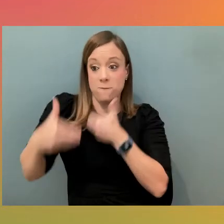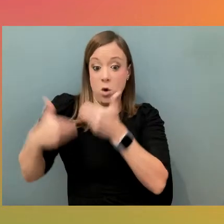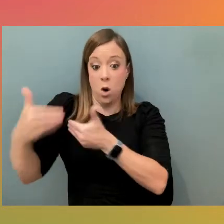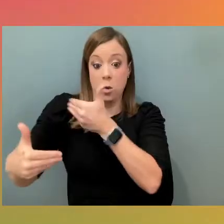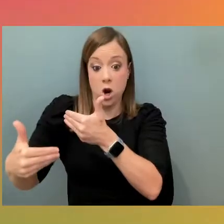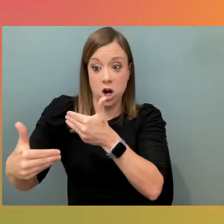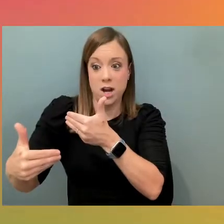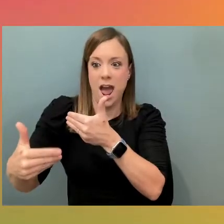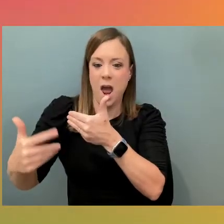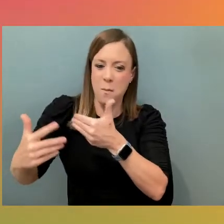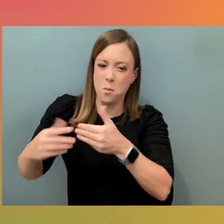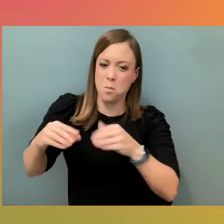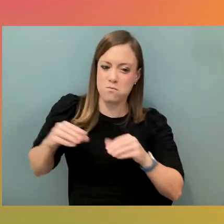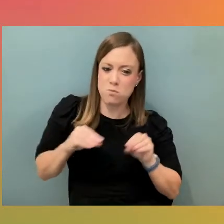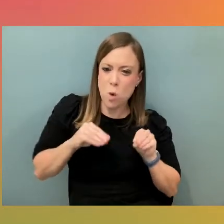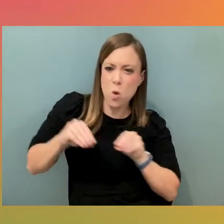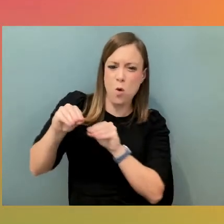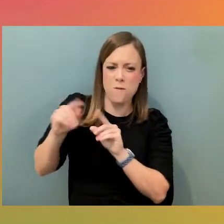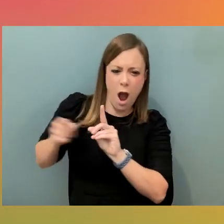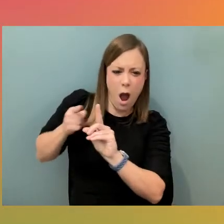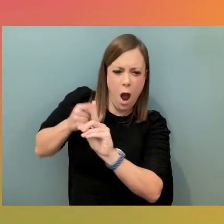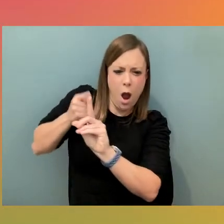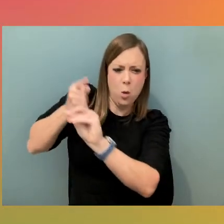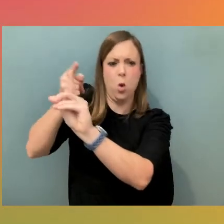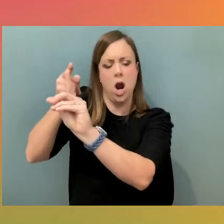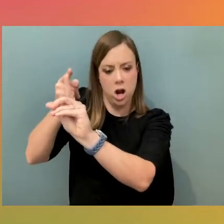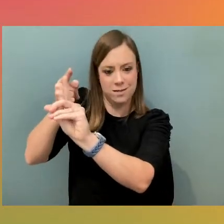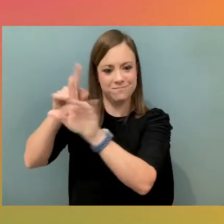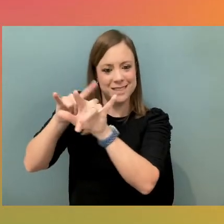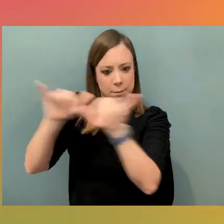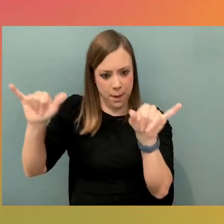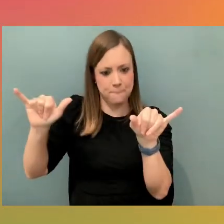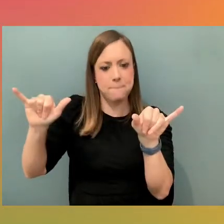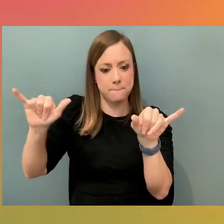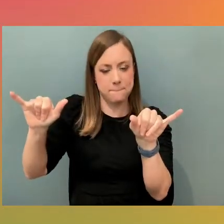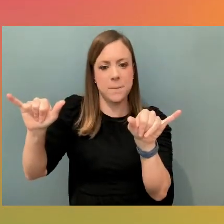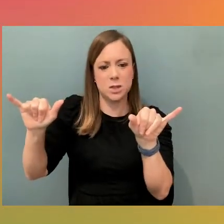OF YOGA ARE ALSO MOVING FORWARD AND UPWARD CONSTANTLY BUT